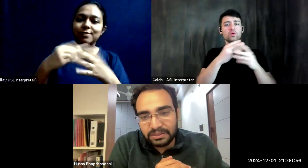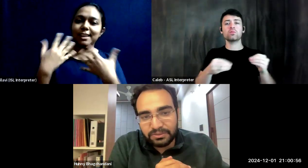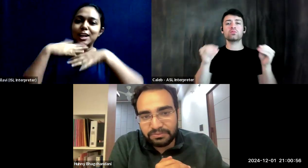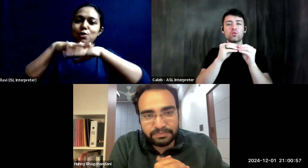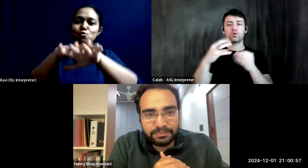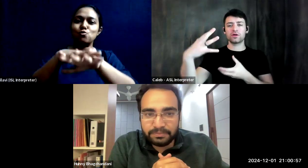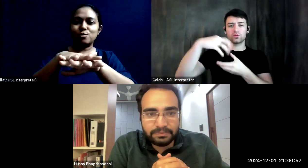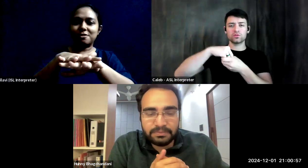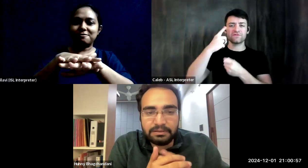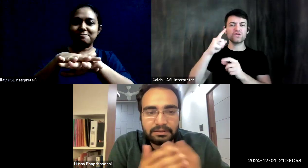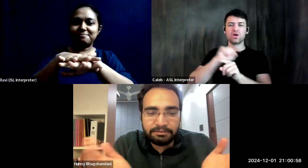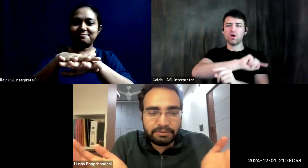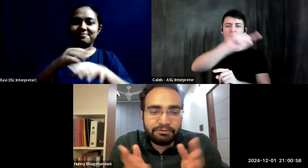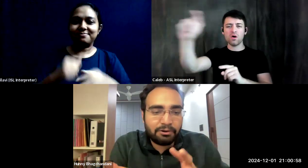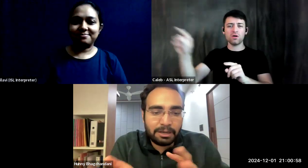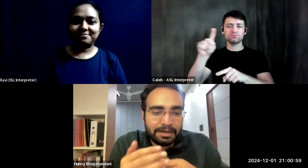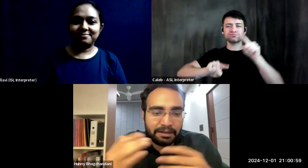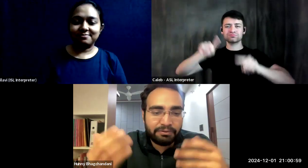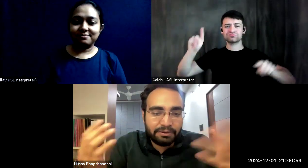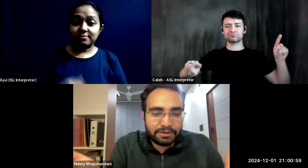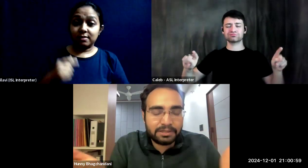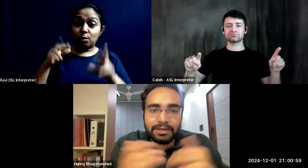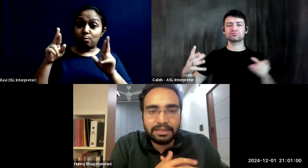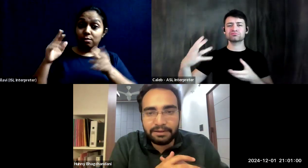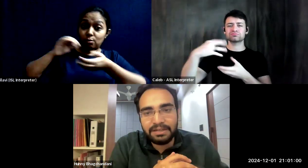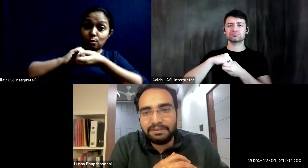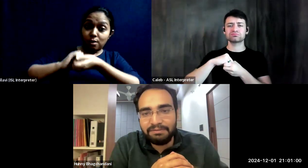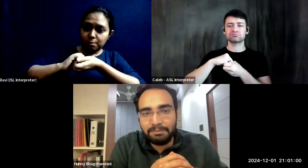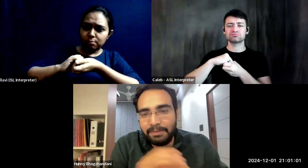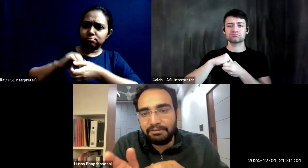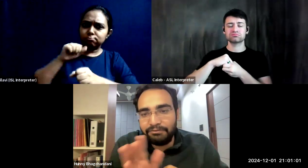So if we collaborate, if we work together, definitely we will make